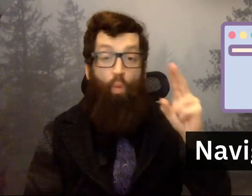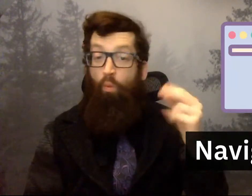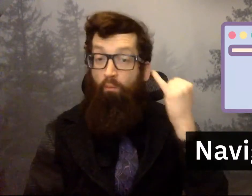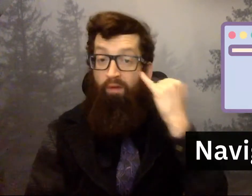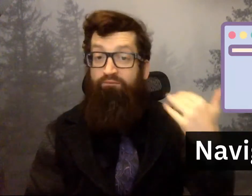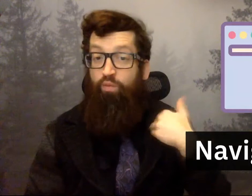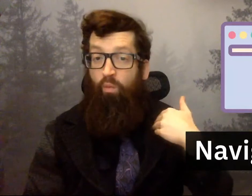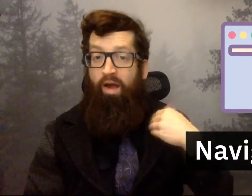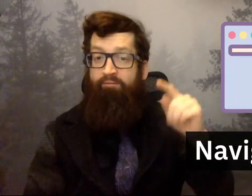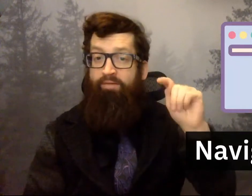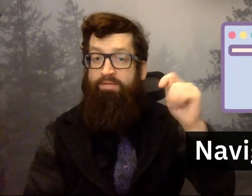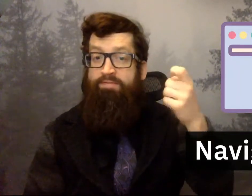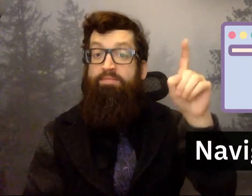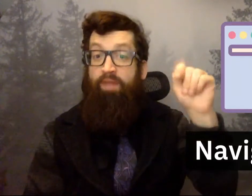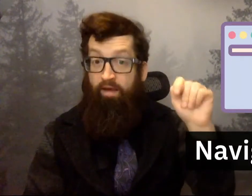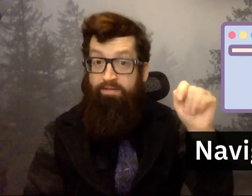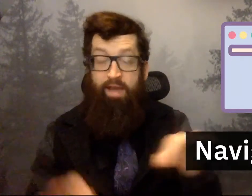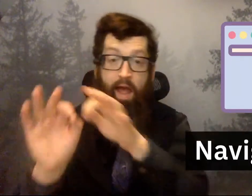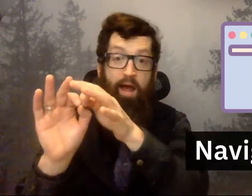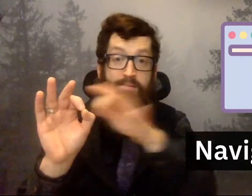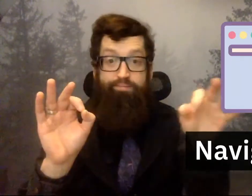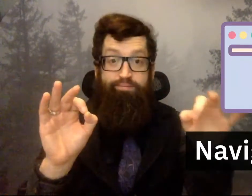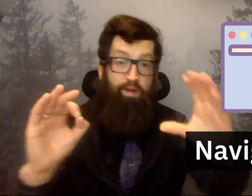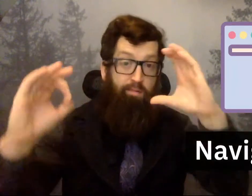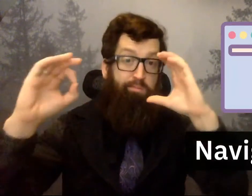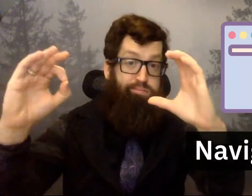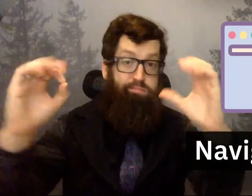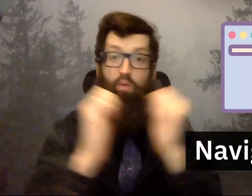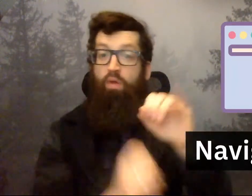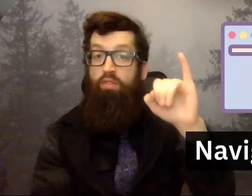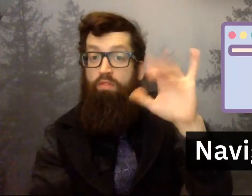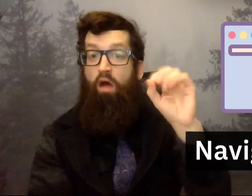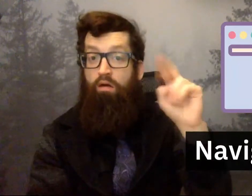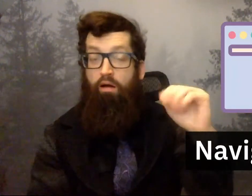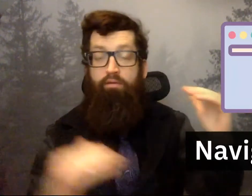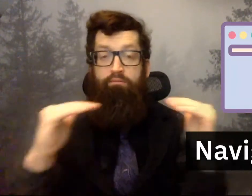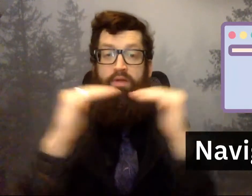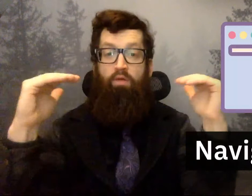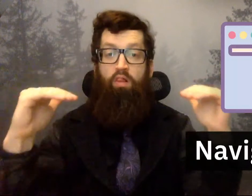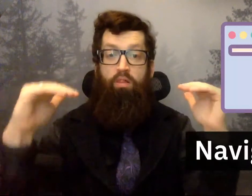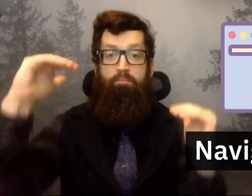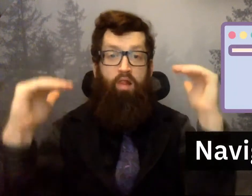Visual icon elements such as these should be paired with their textual equivalents.